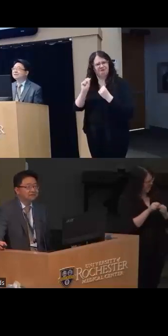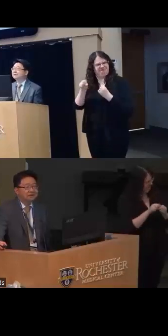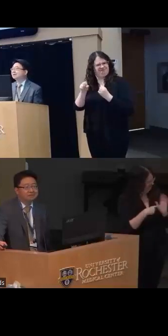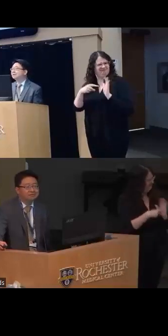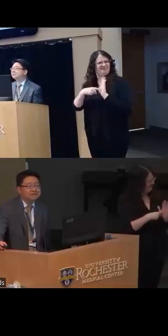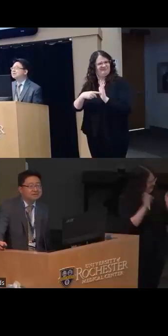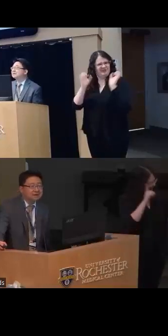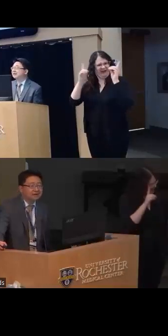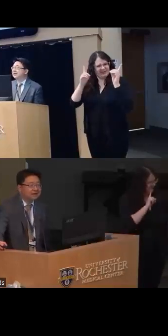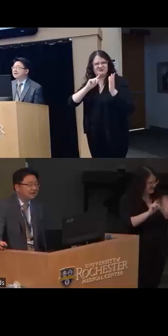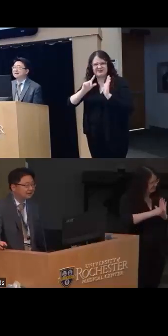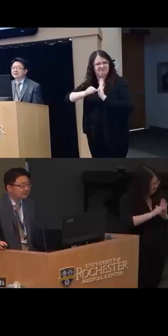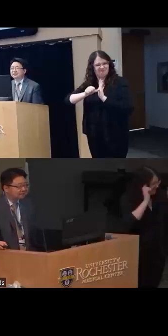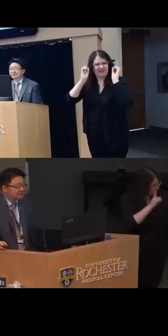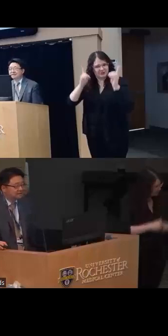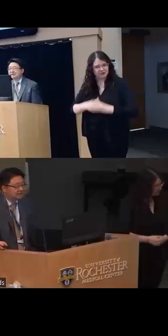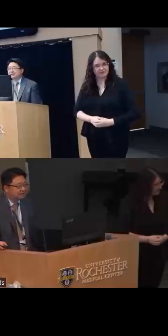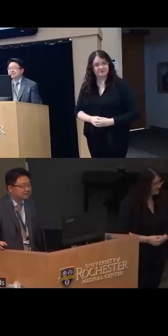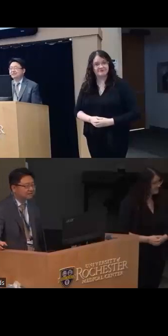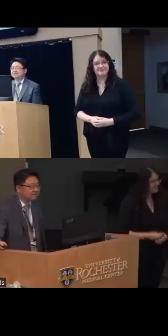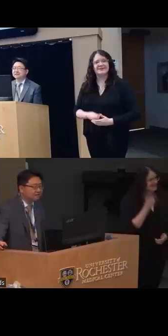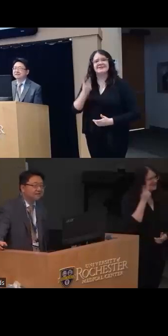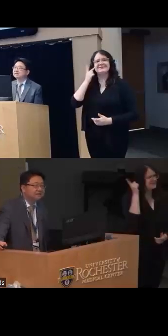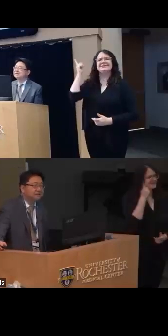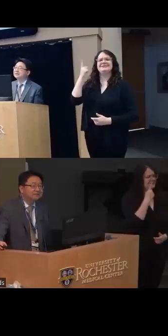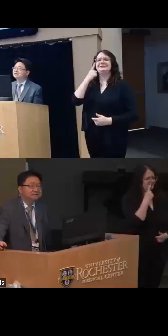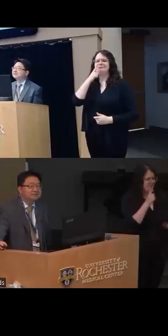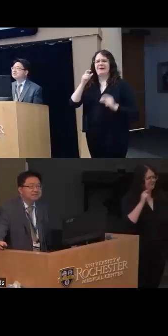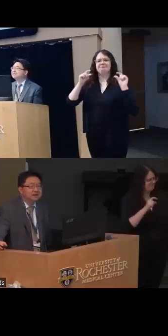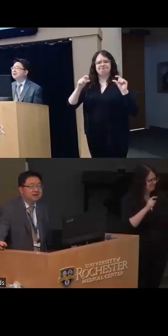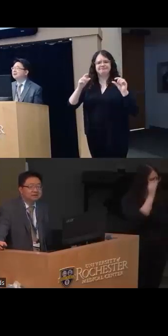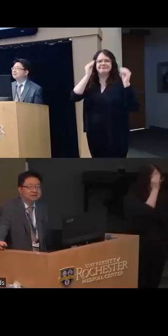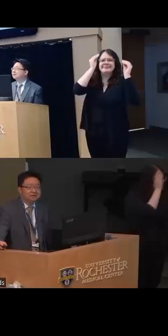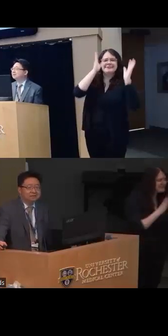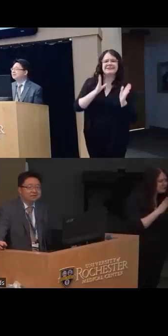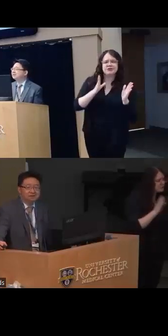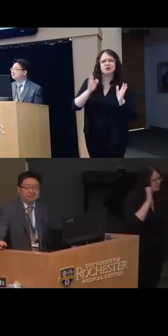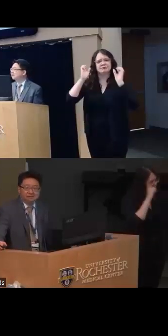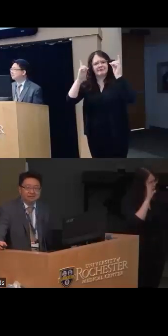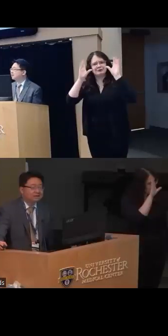but the reason that I highlighted and red aligned it is that for somehow in the middle of our